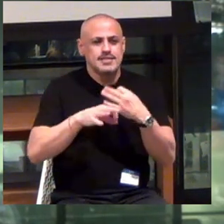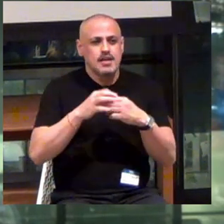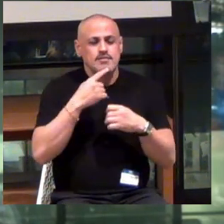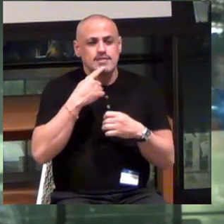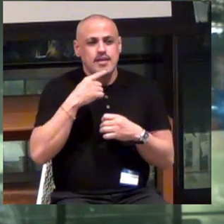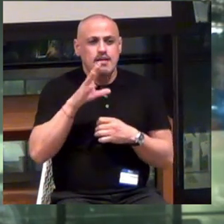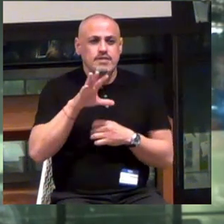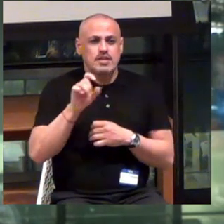51...